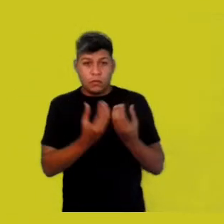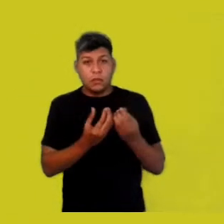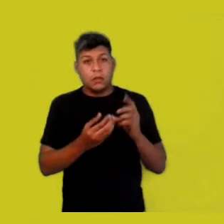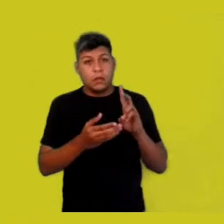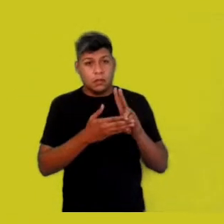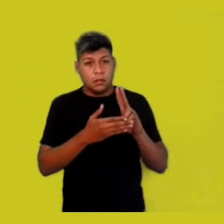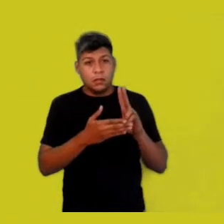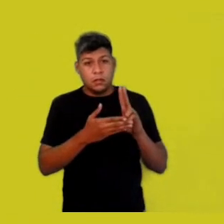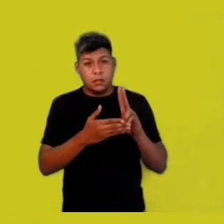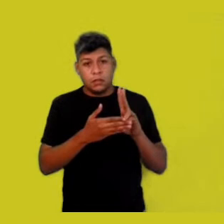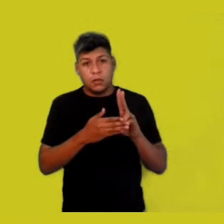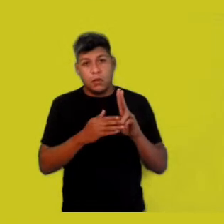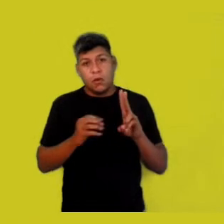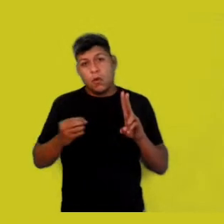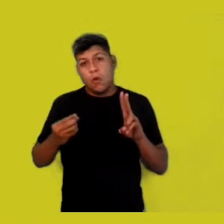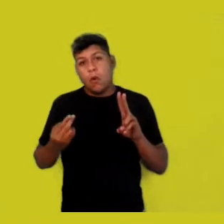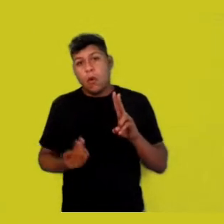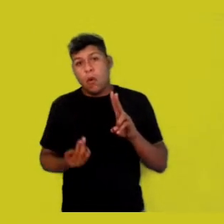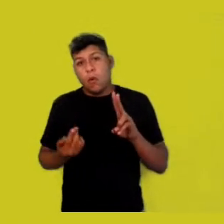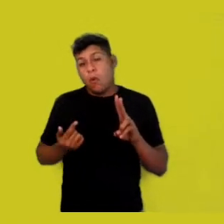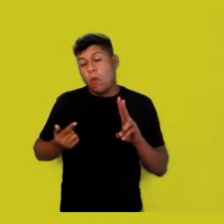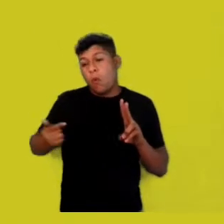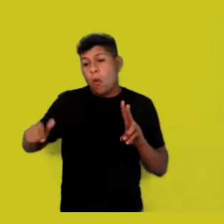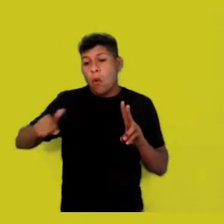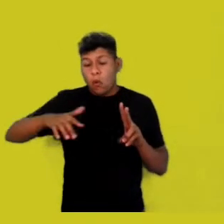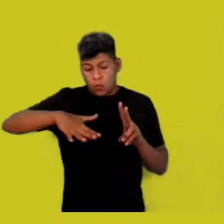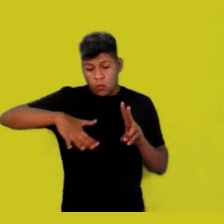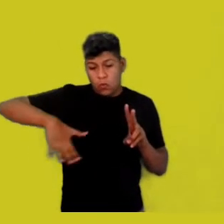or in yards, in so many other yards, an expression you are using